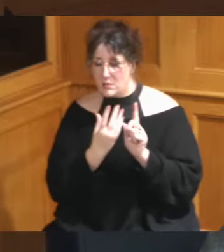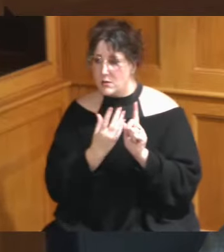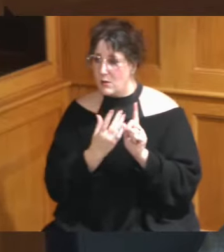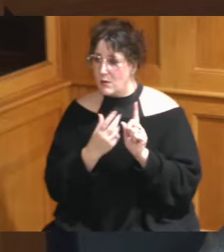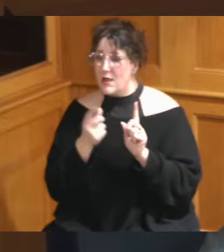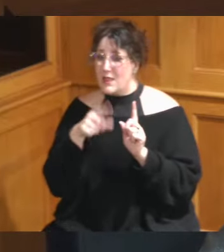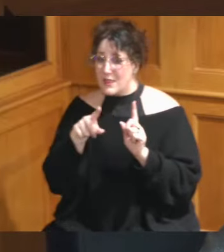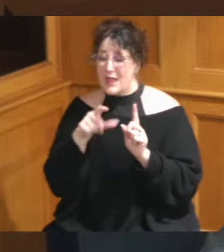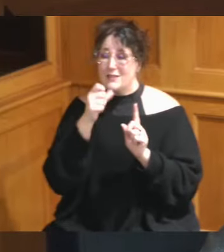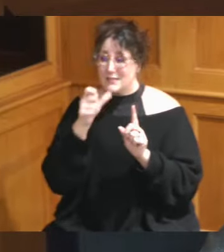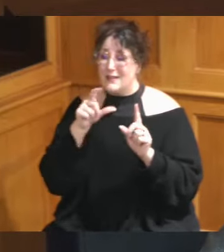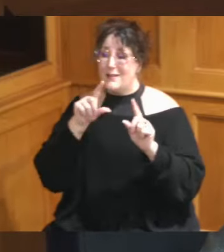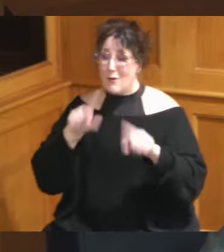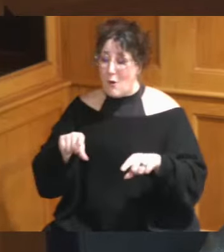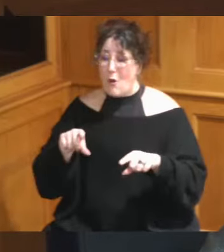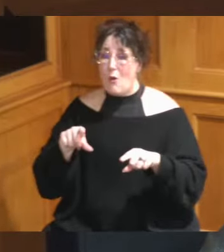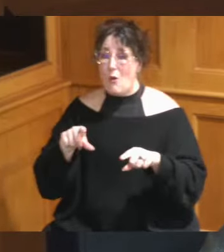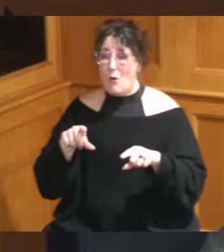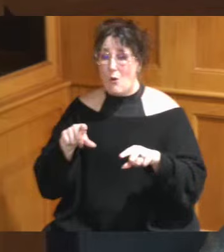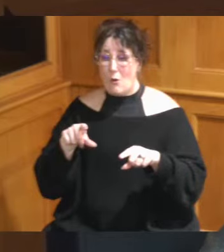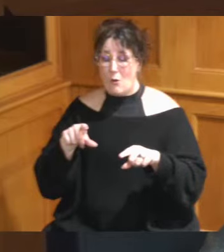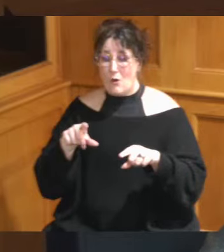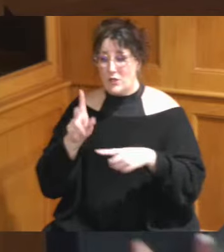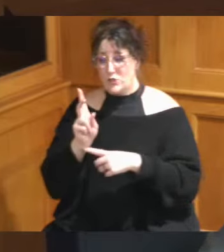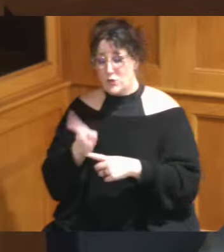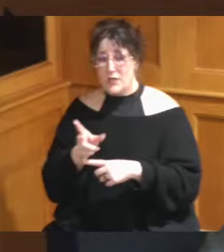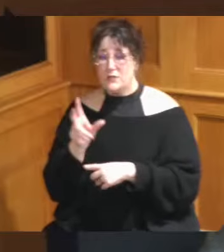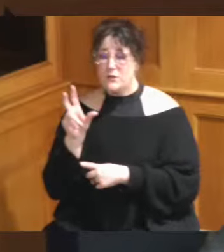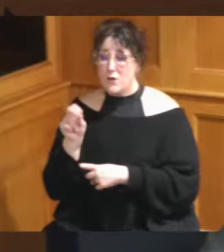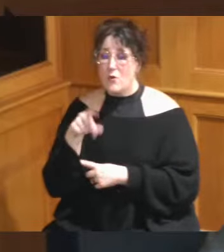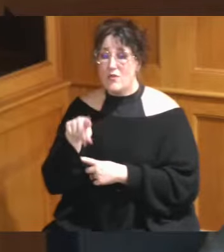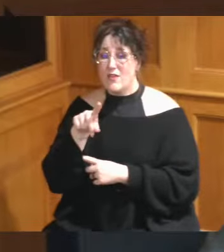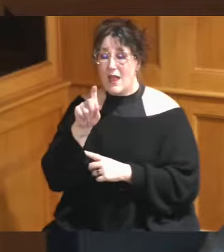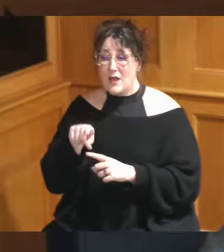County Commission office and come here and get two minutes. They had to go to these neighborhoods.